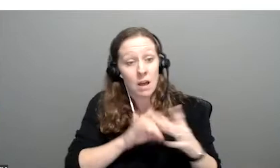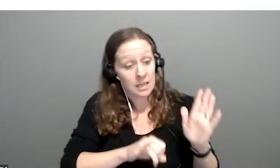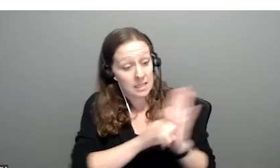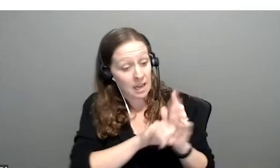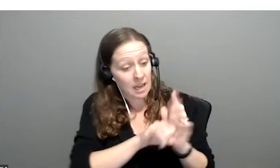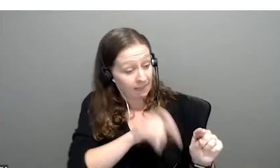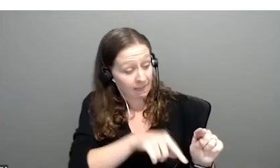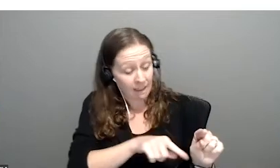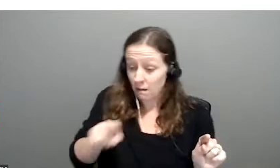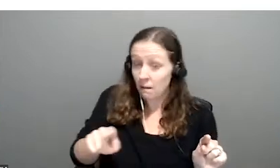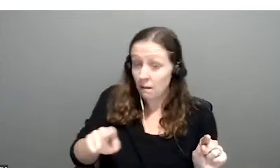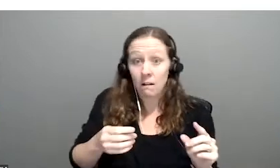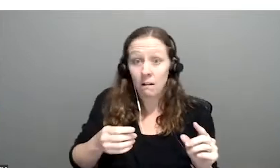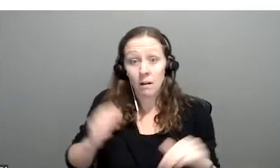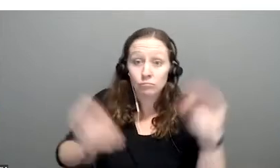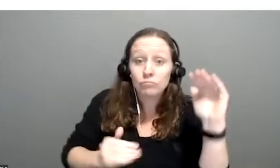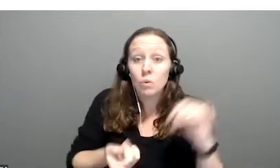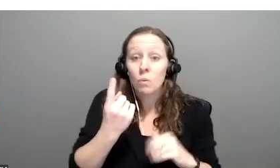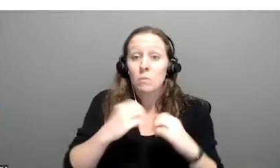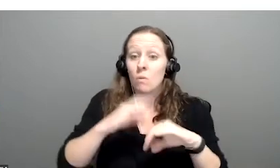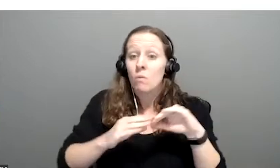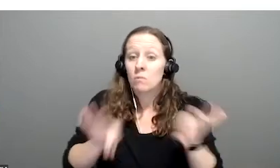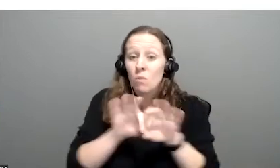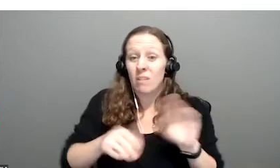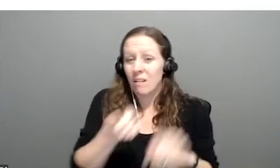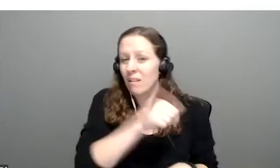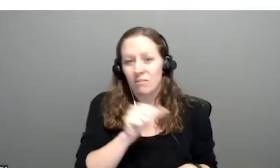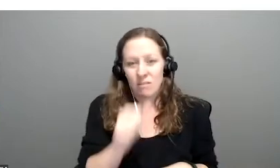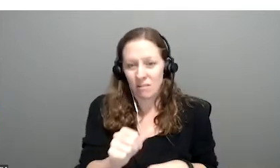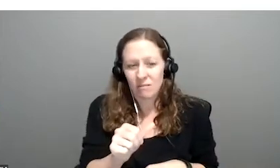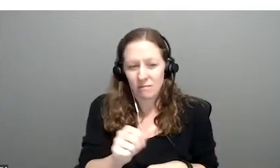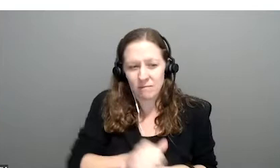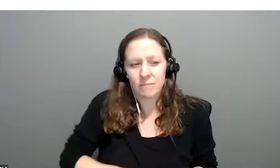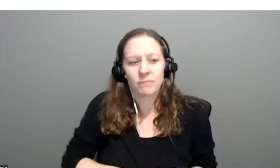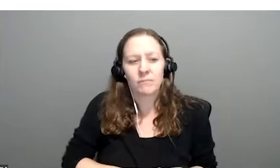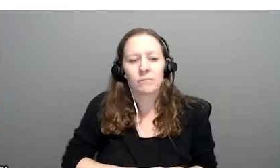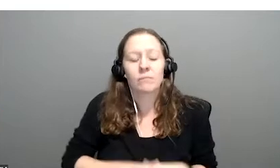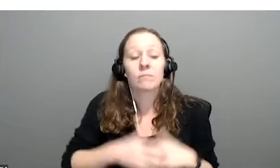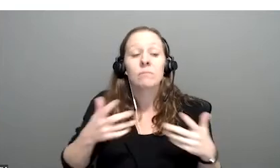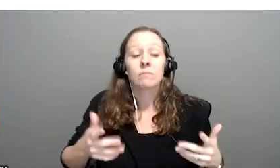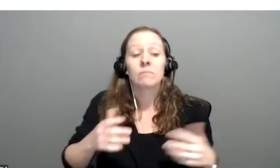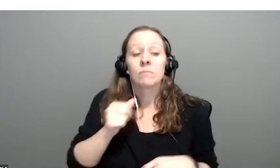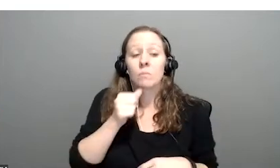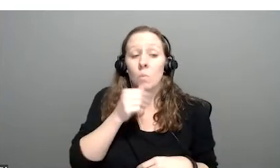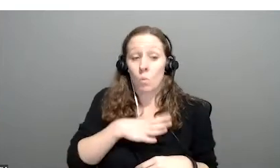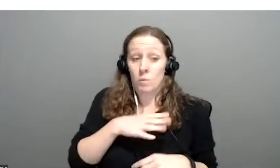than the other. So, to act as guidance for GBA+, Women in Gender Equality Canada, acronym